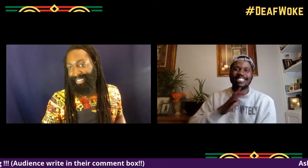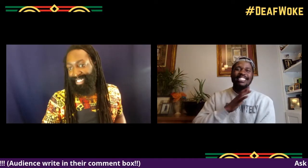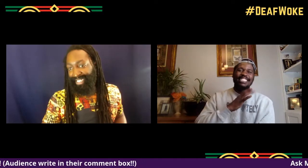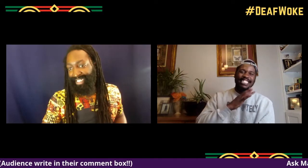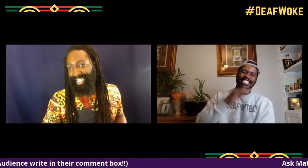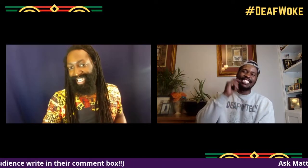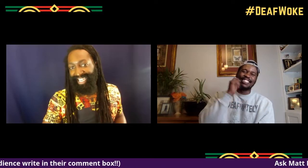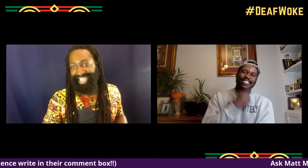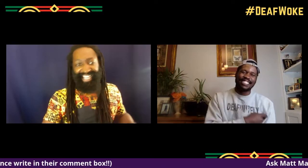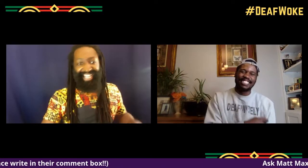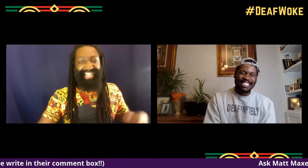So, so.